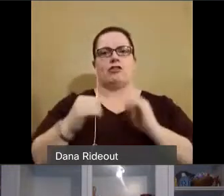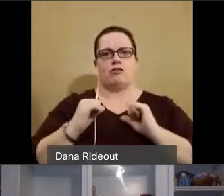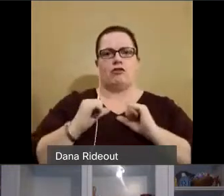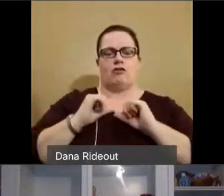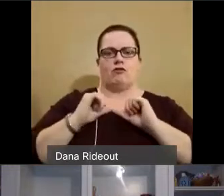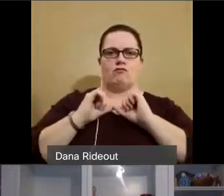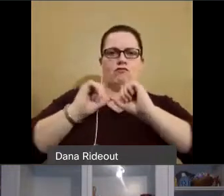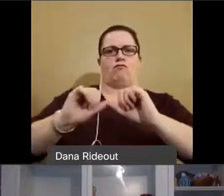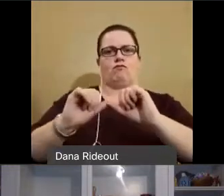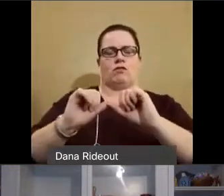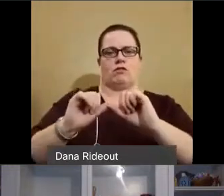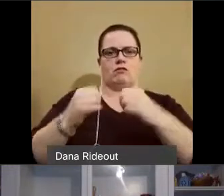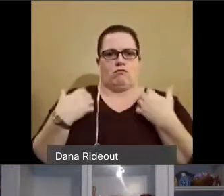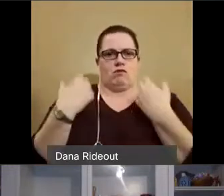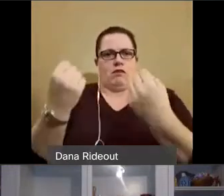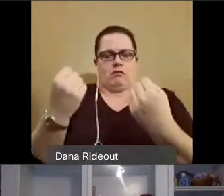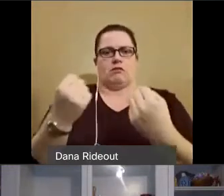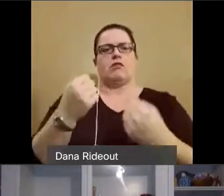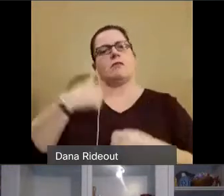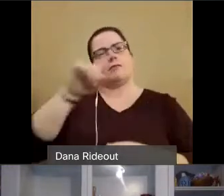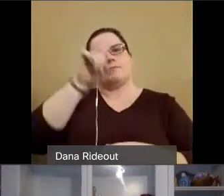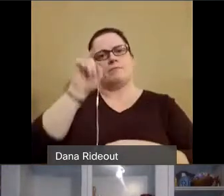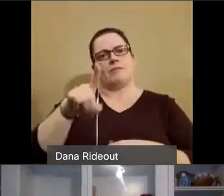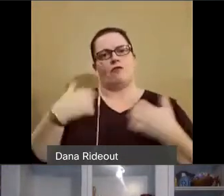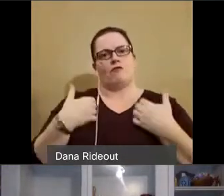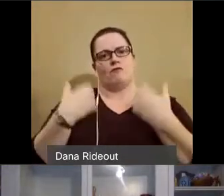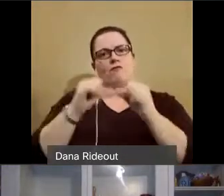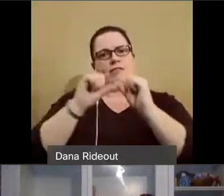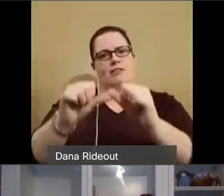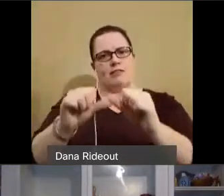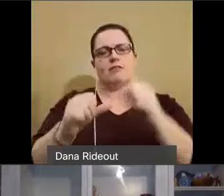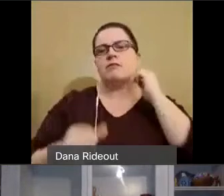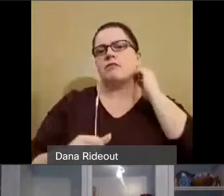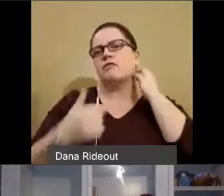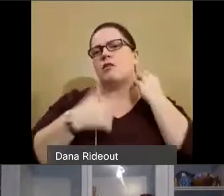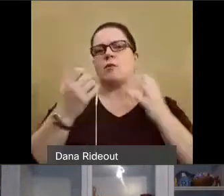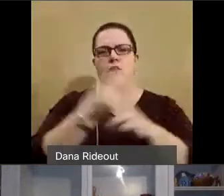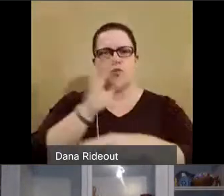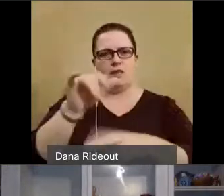I put a question mark after. Resilience, but I just want to use that as a way to think about.